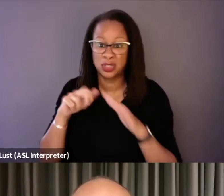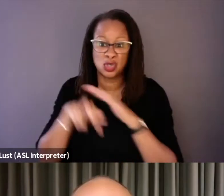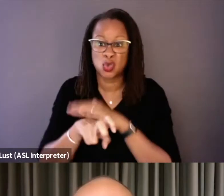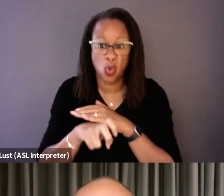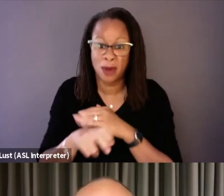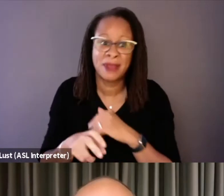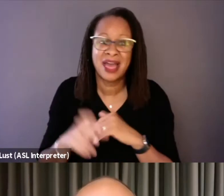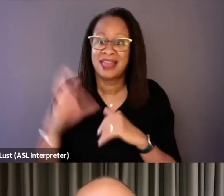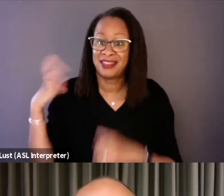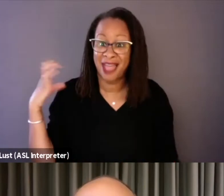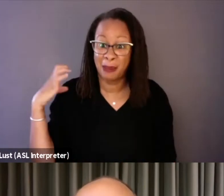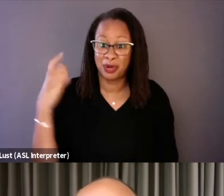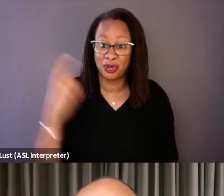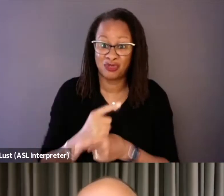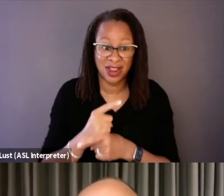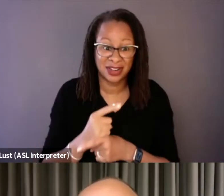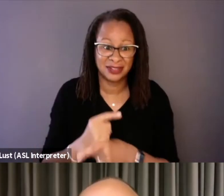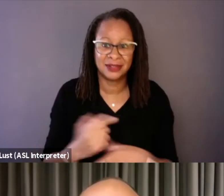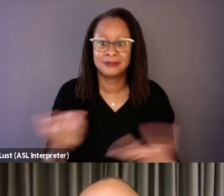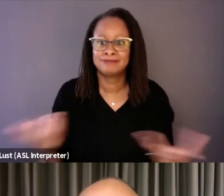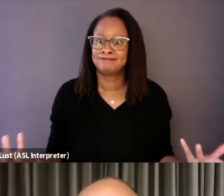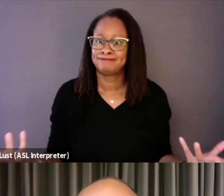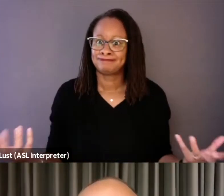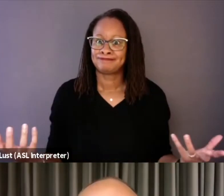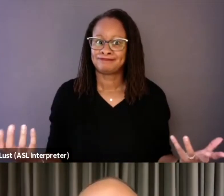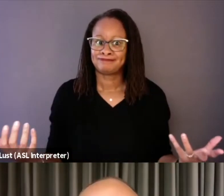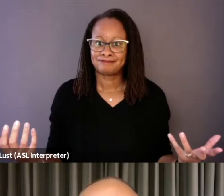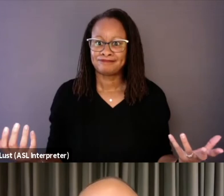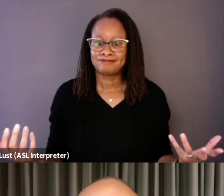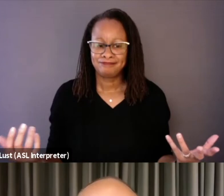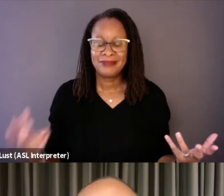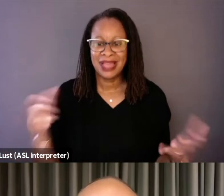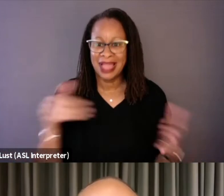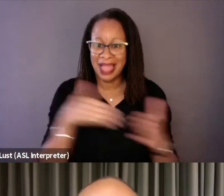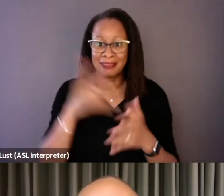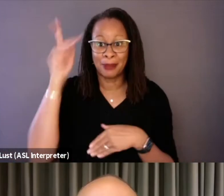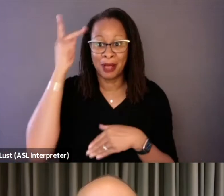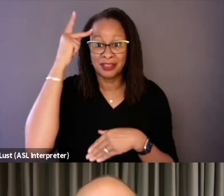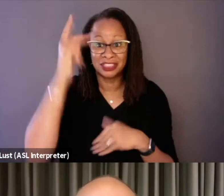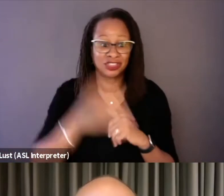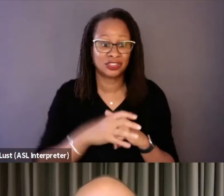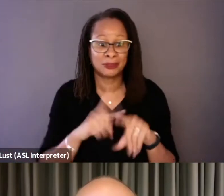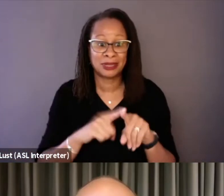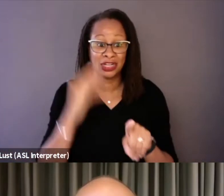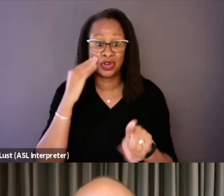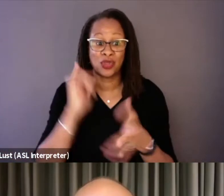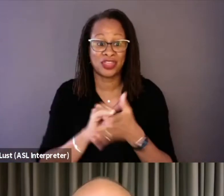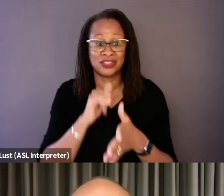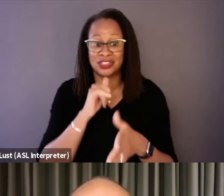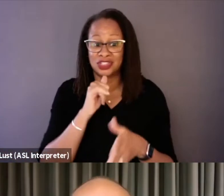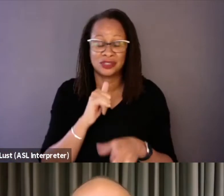and act the politicians in it but he knew that it was like those aren't the people, it's like, yeah,